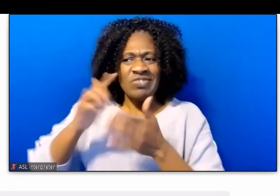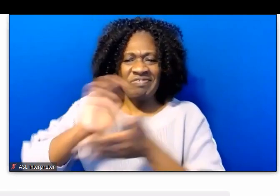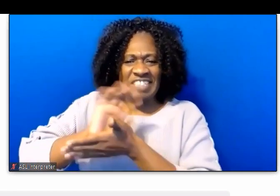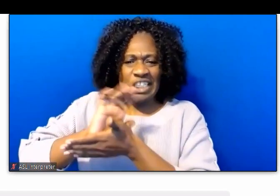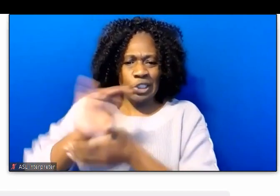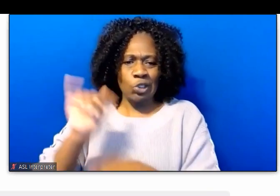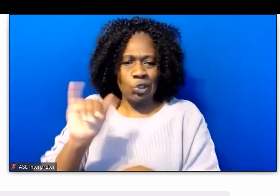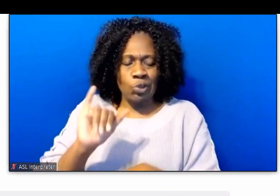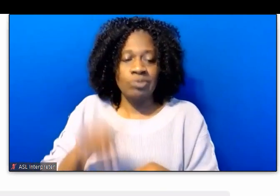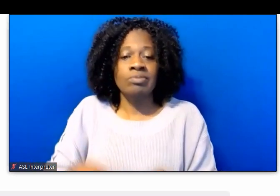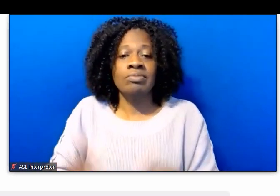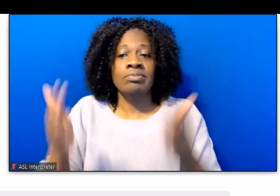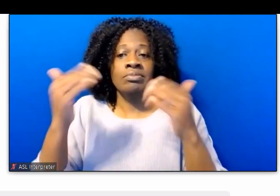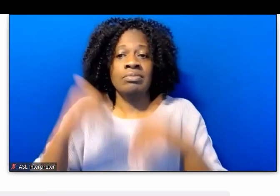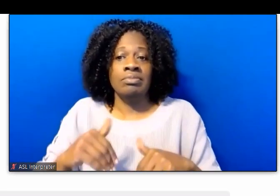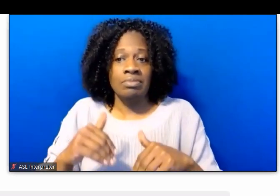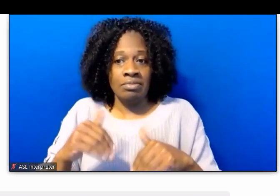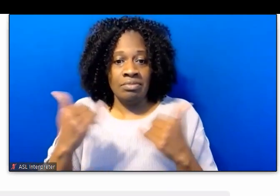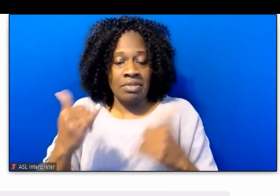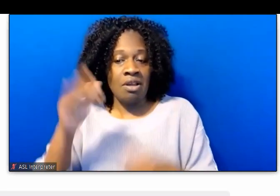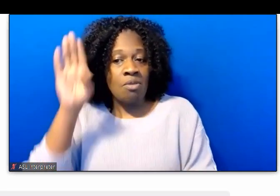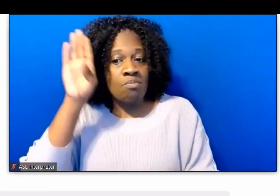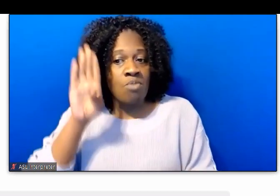Next we're gonna have Bola who's going to speak about